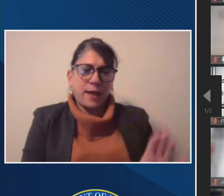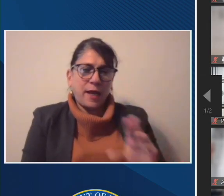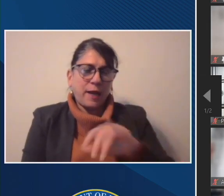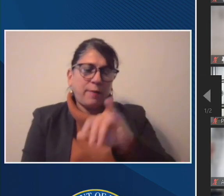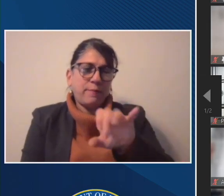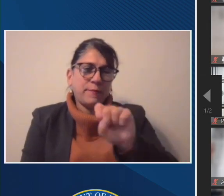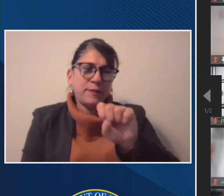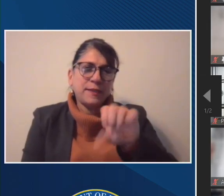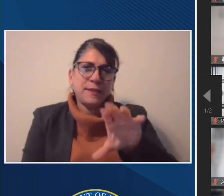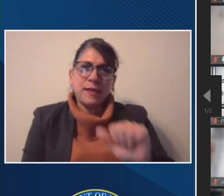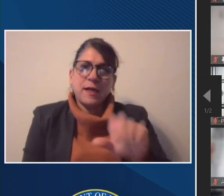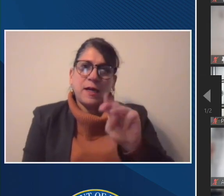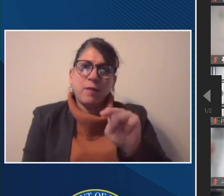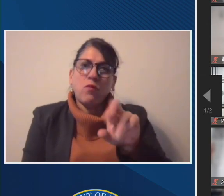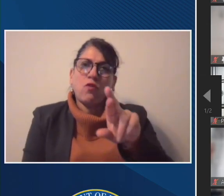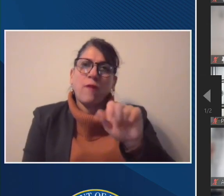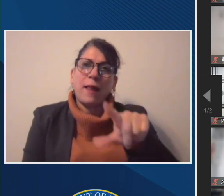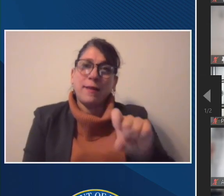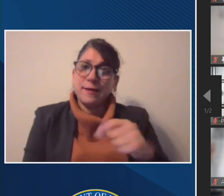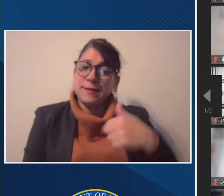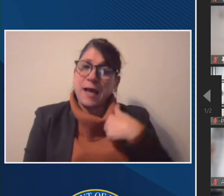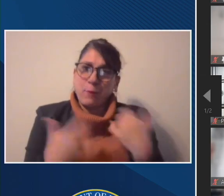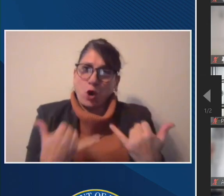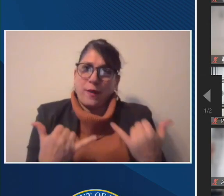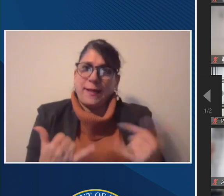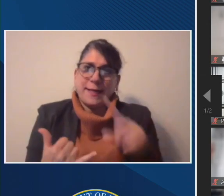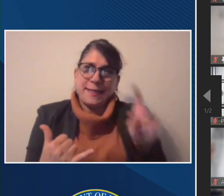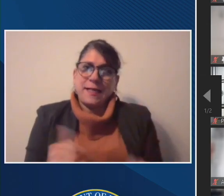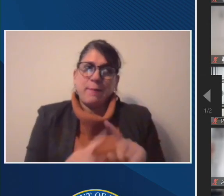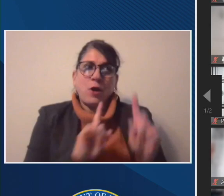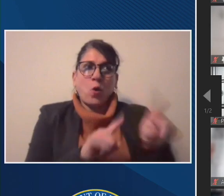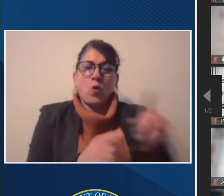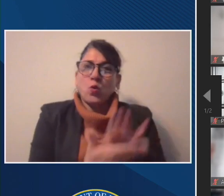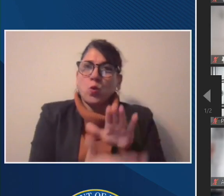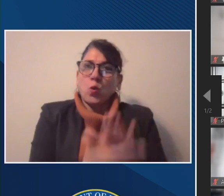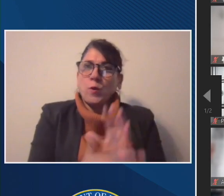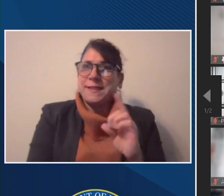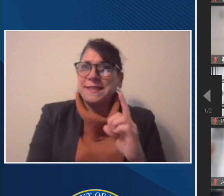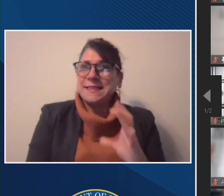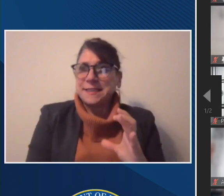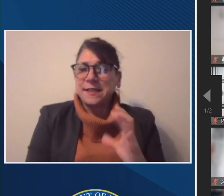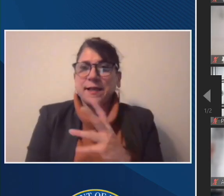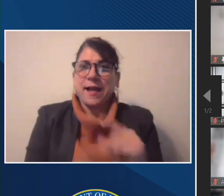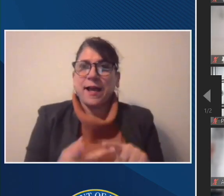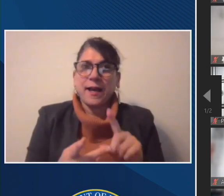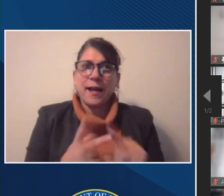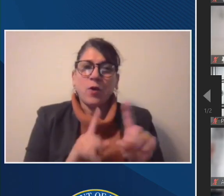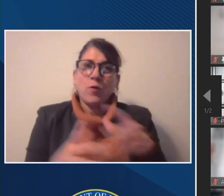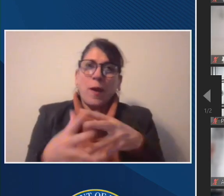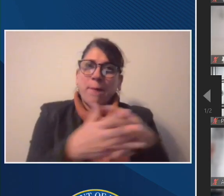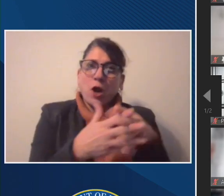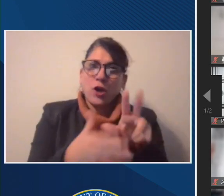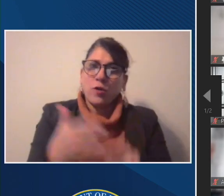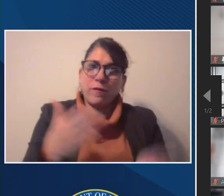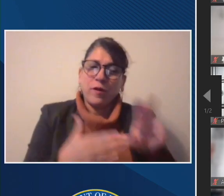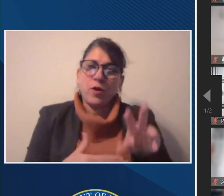currently in Texas, but go to school in D.C. And I go to American University, Washington College of Law.